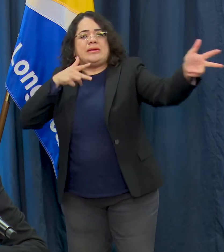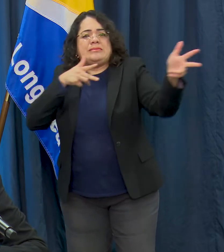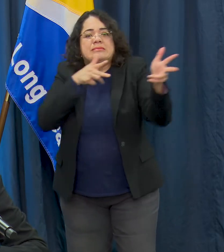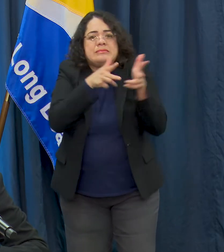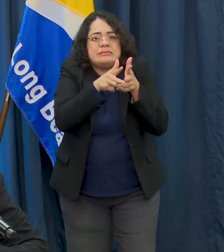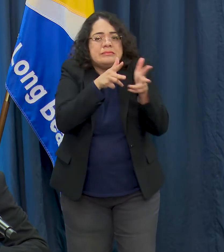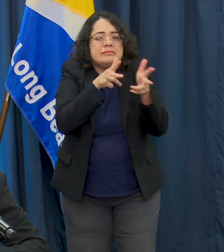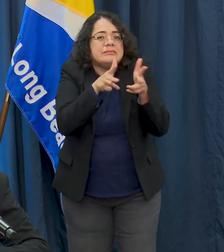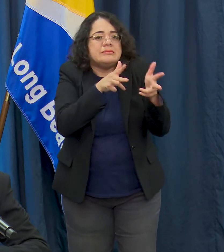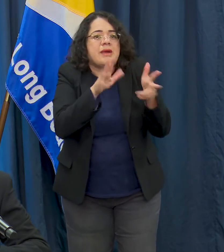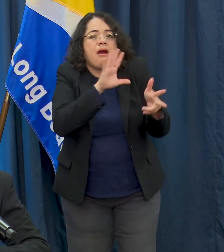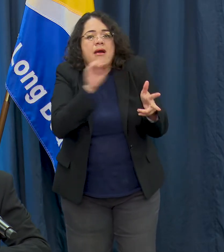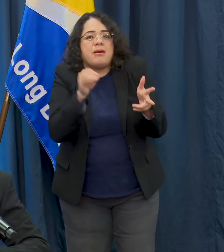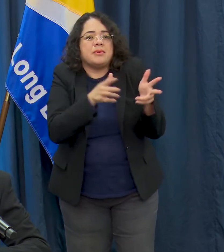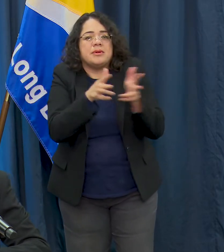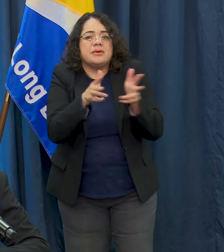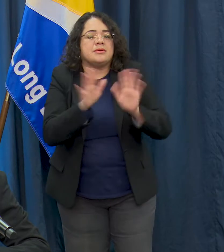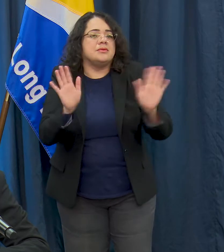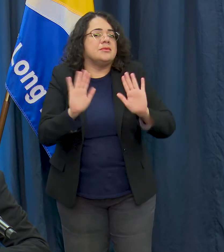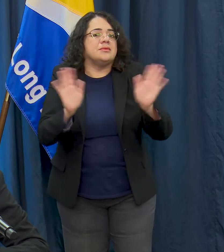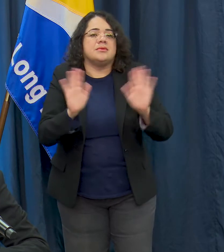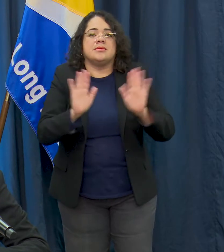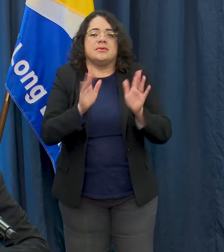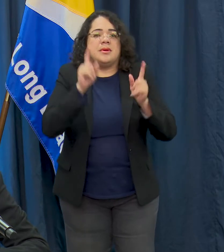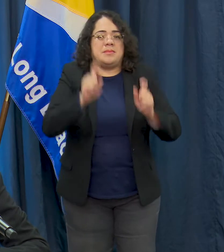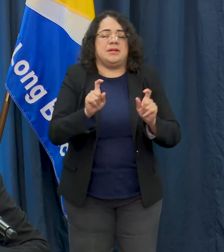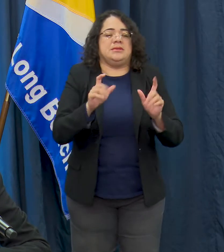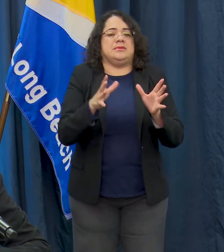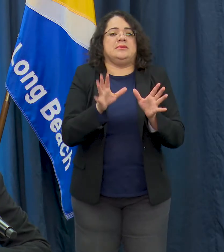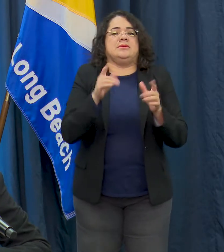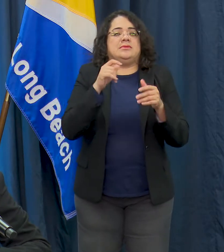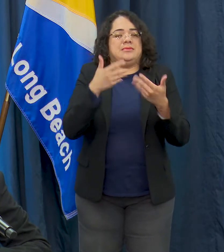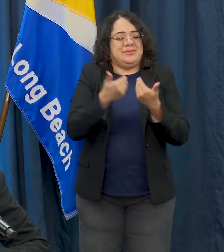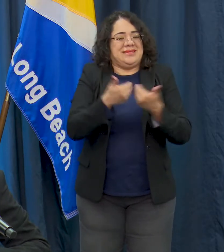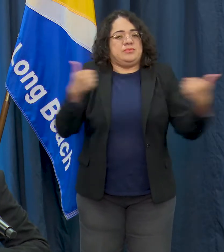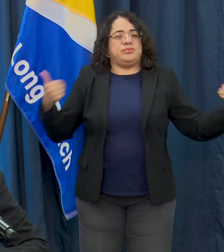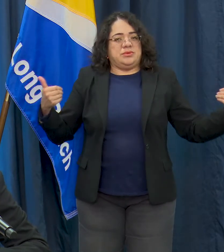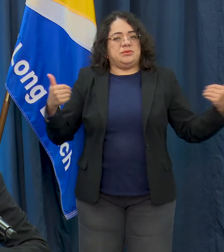beach and we need folks really take care of each other along the bike path. In